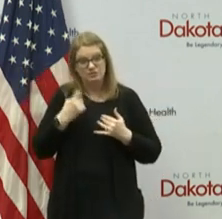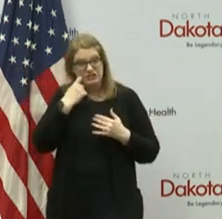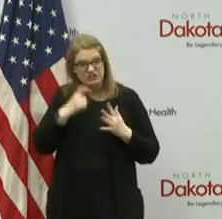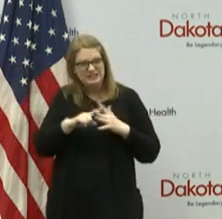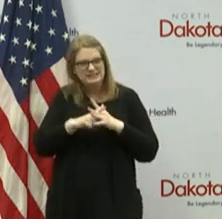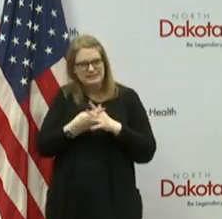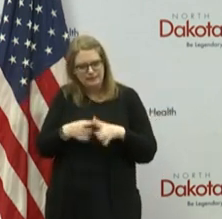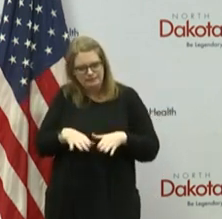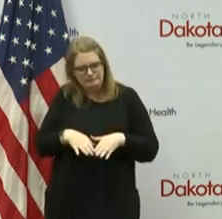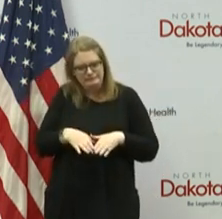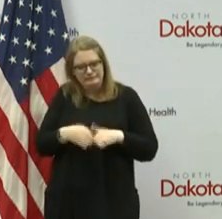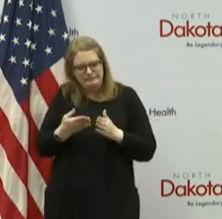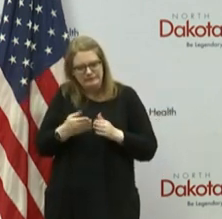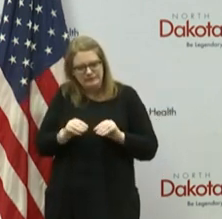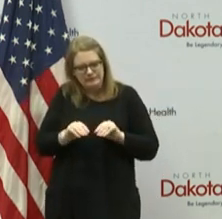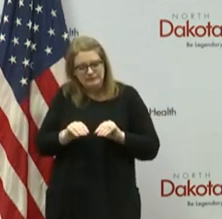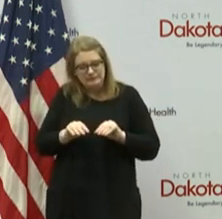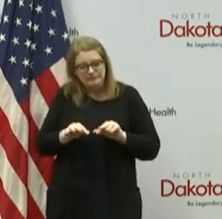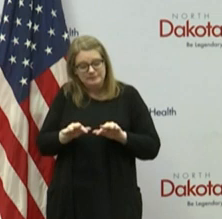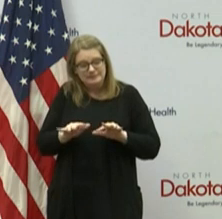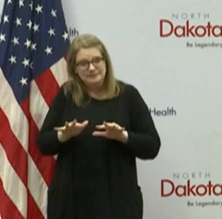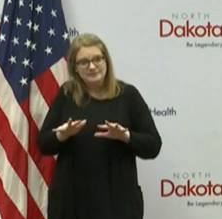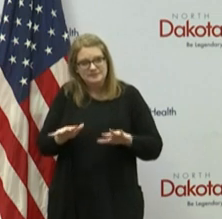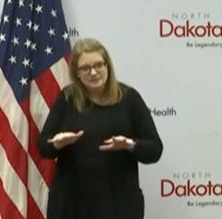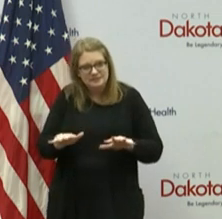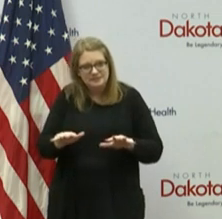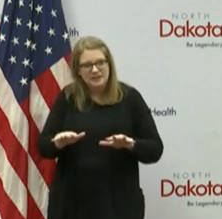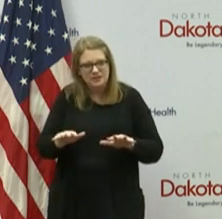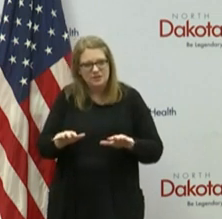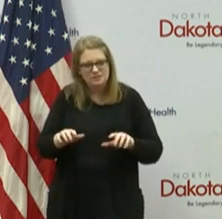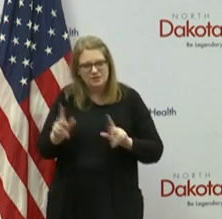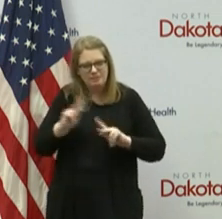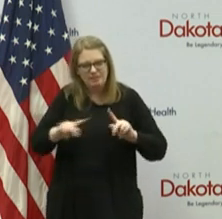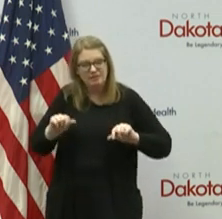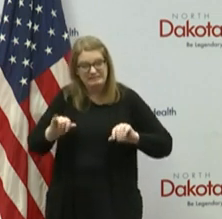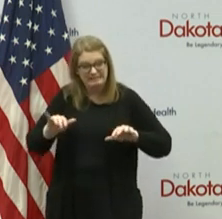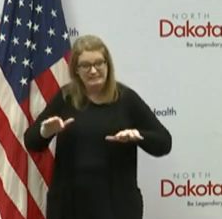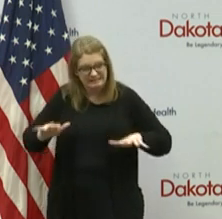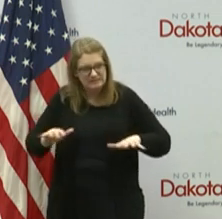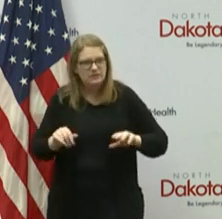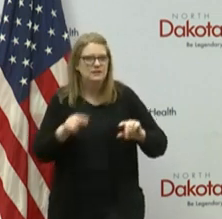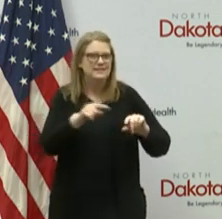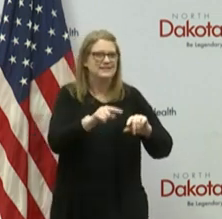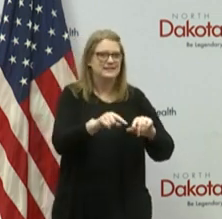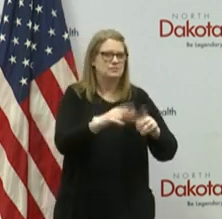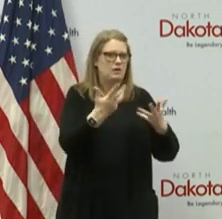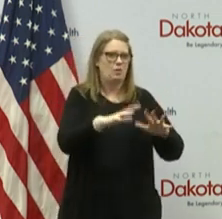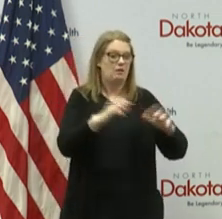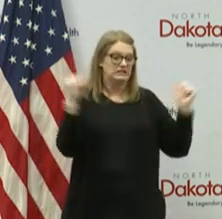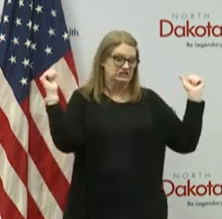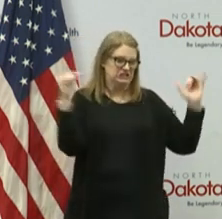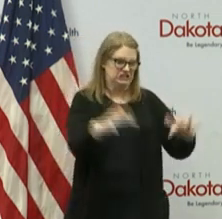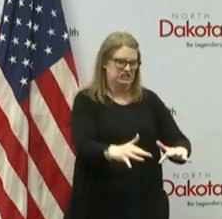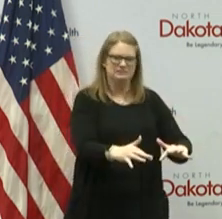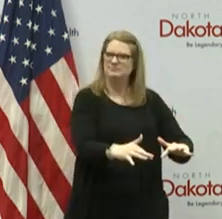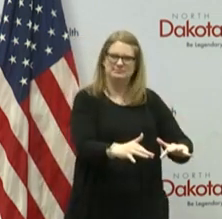REALLY LARGE GATHERINGS AS WE DIAL BACK UP THE AMOUNT OF INTERACTION AND POTENTIAL